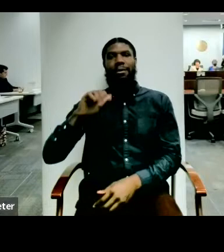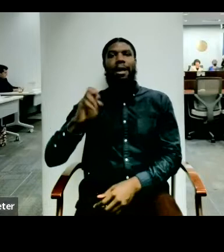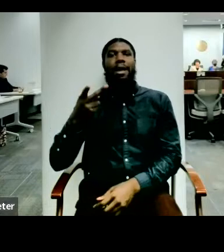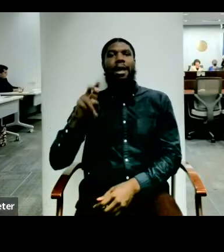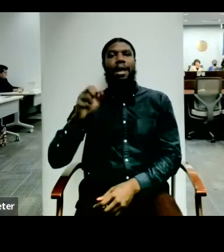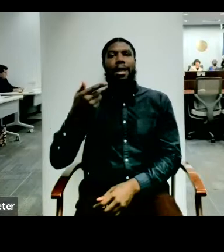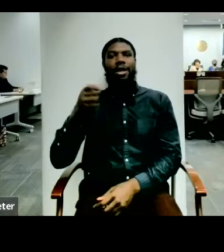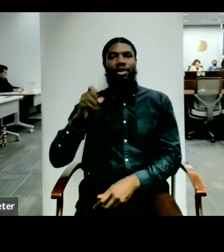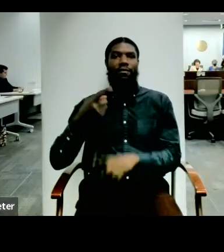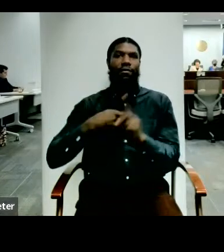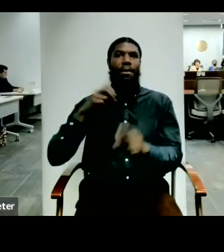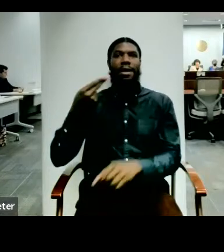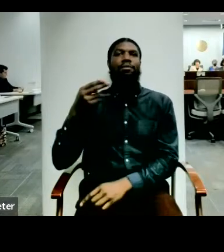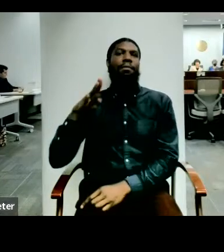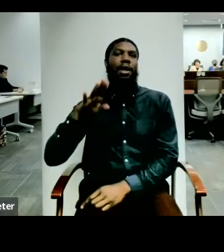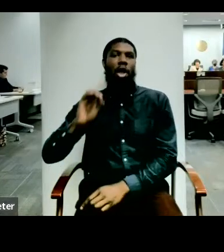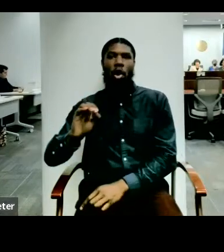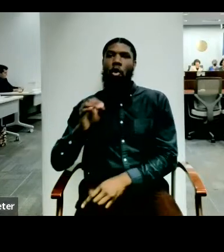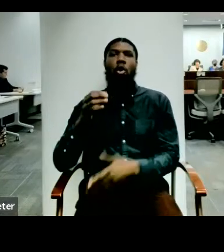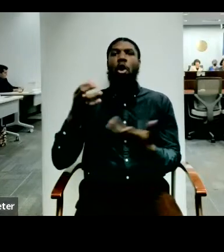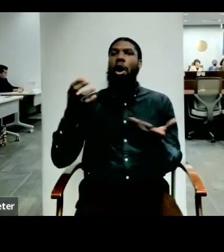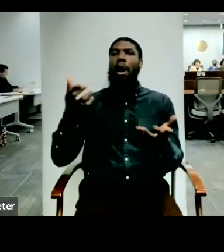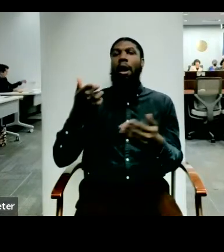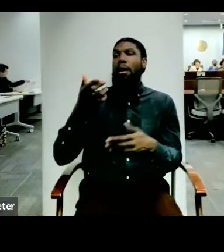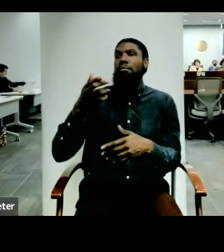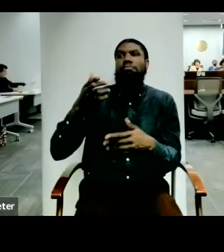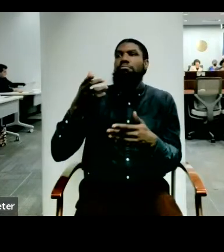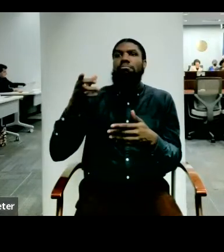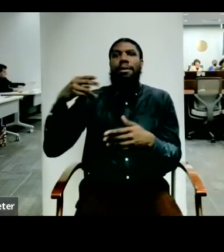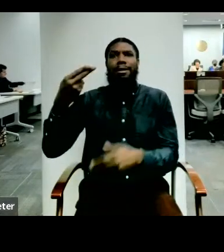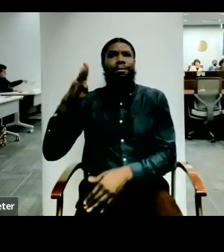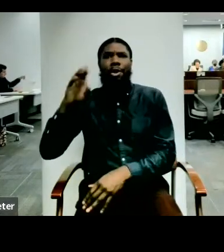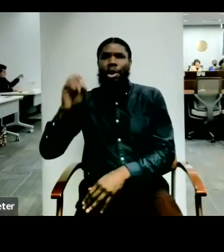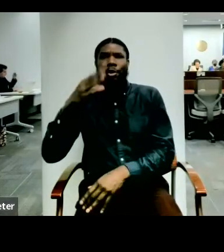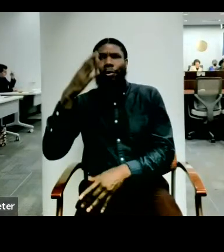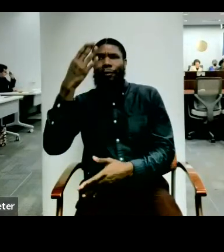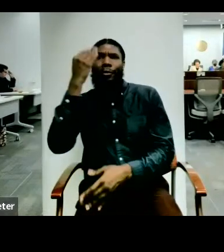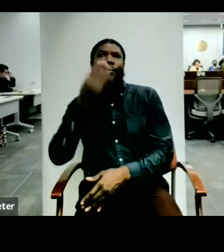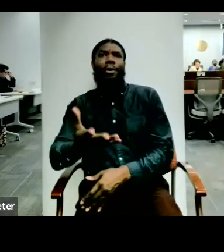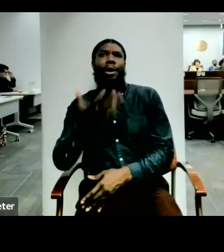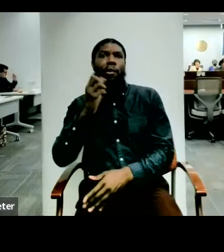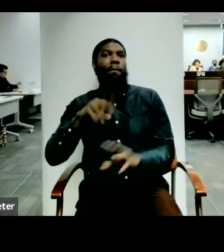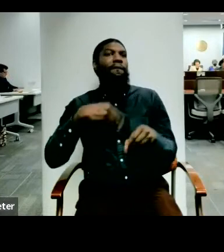or what the um end user is doing, they just want to offer options. And that's